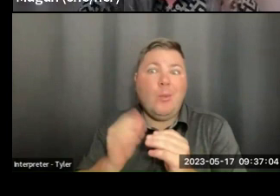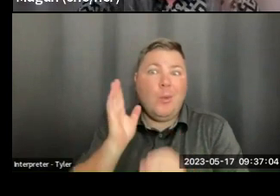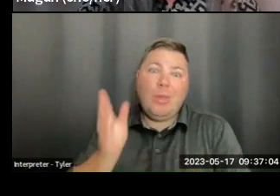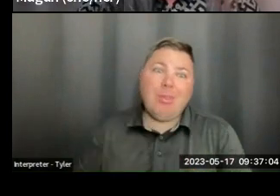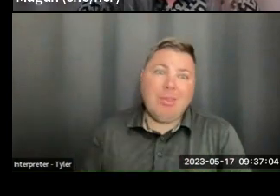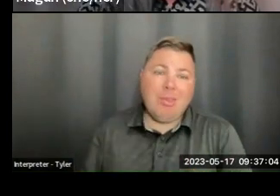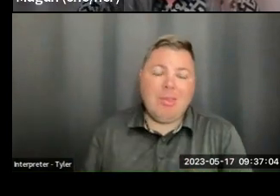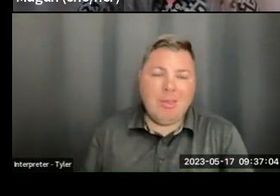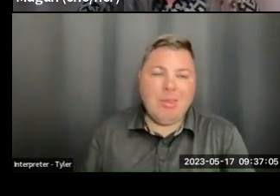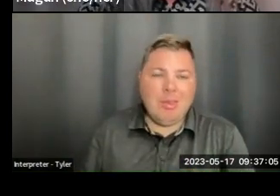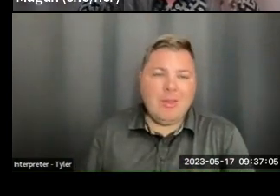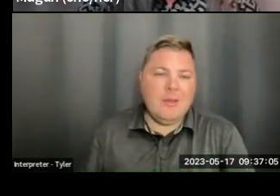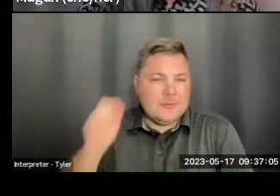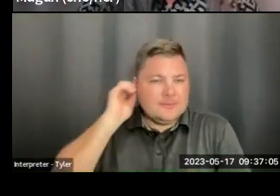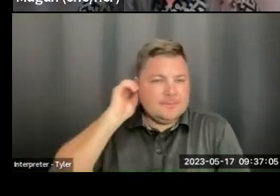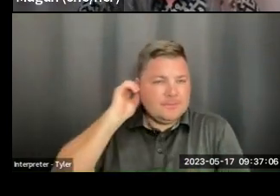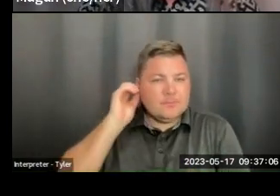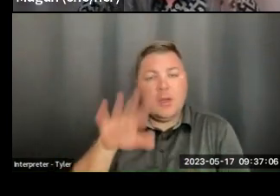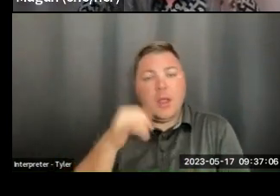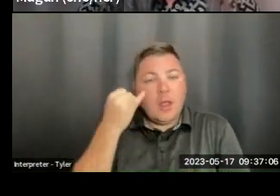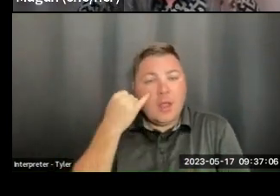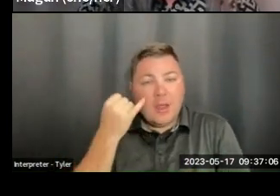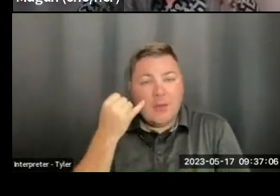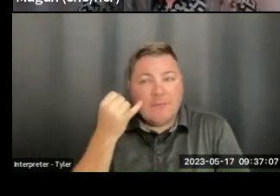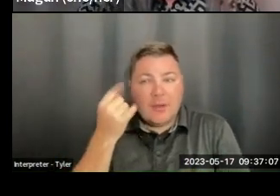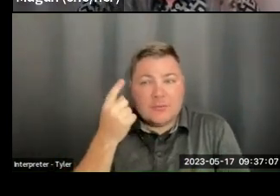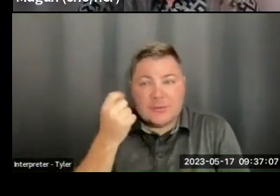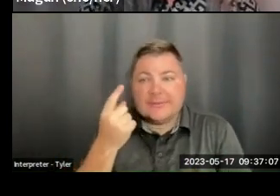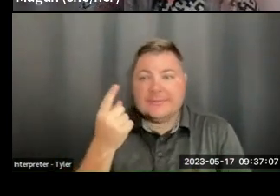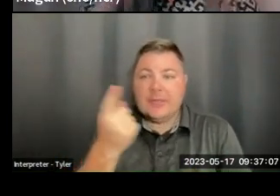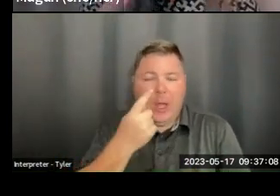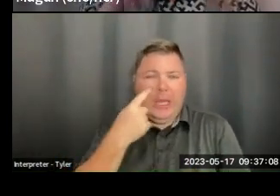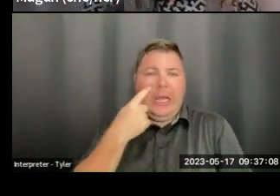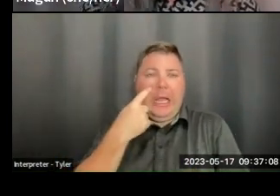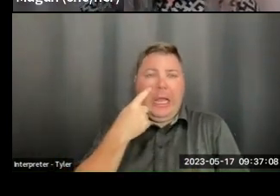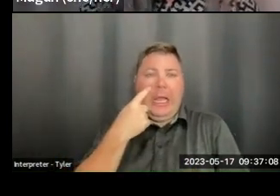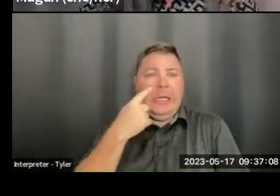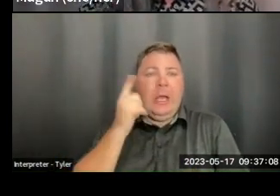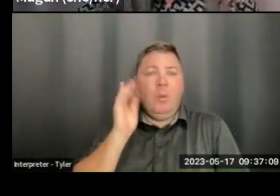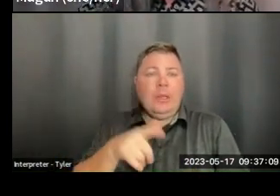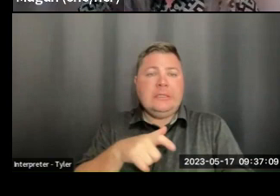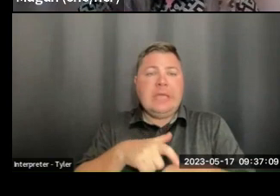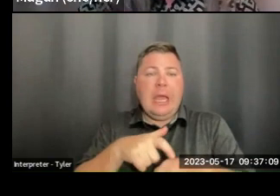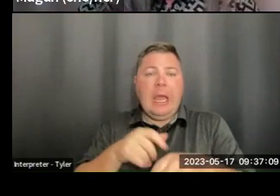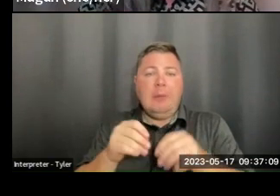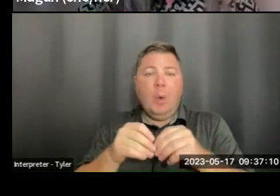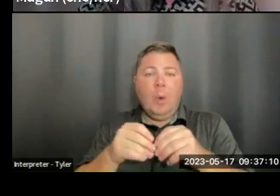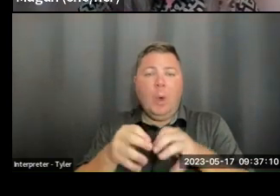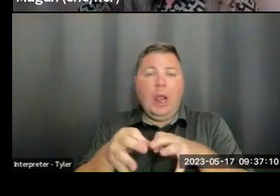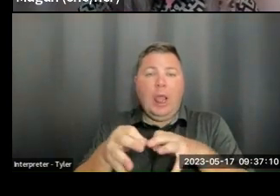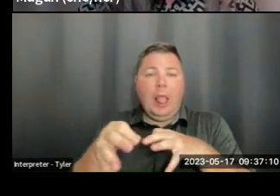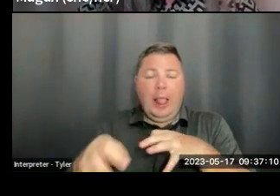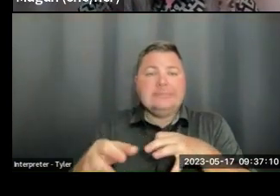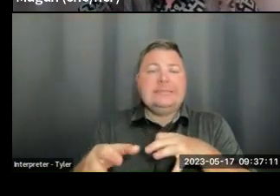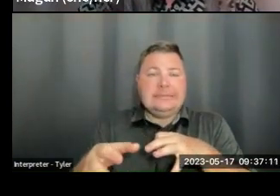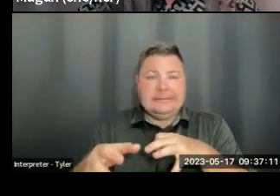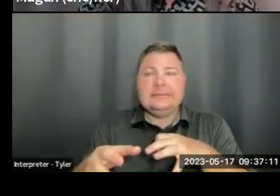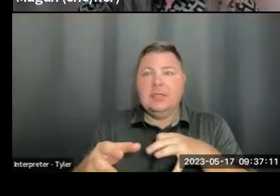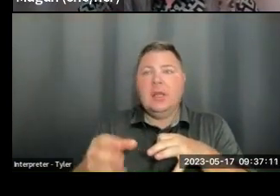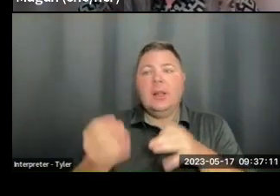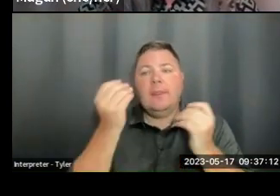Please, keep that in mind, and/or be prepared to pay extra because of that. If you realize something is going to